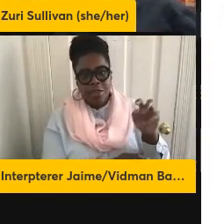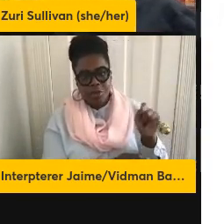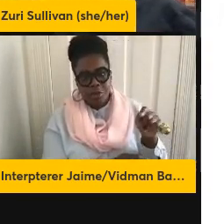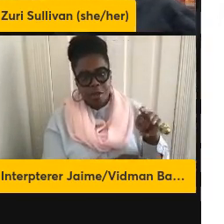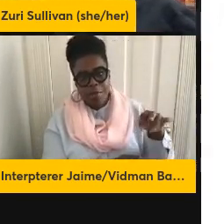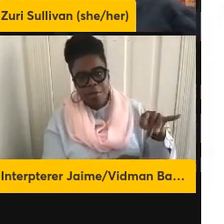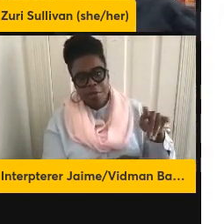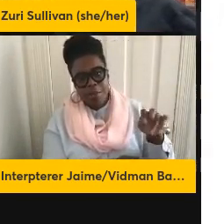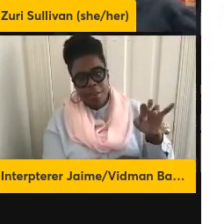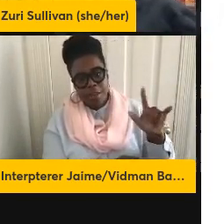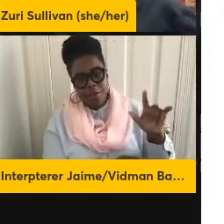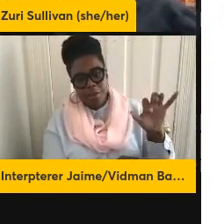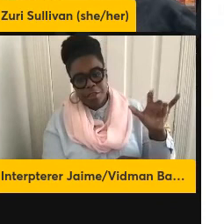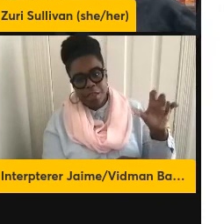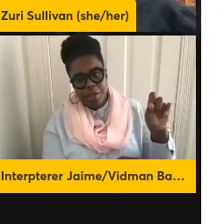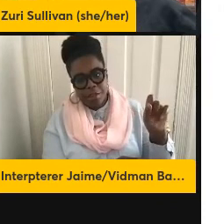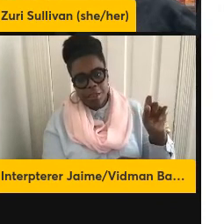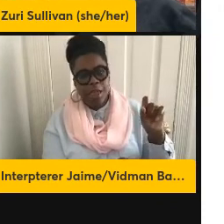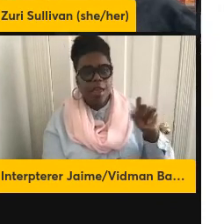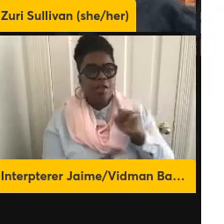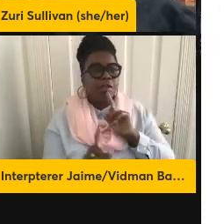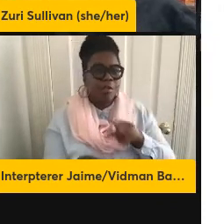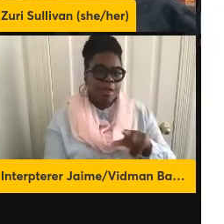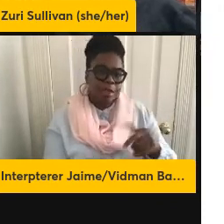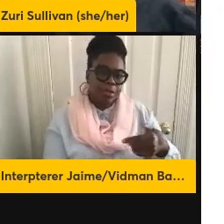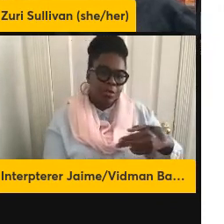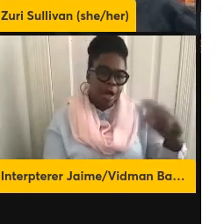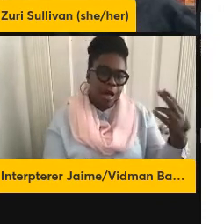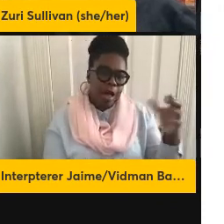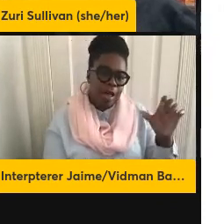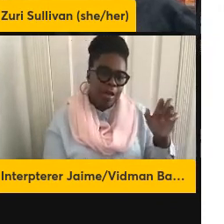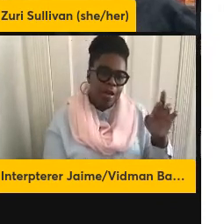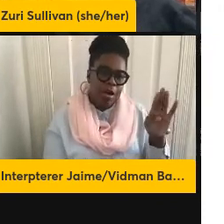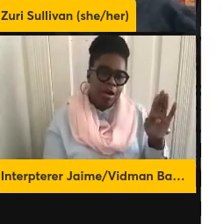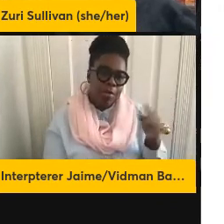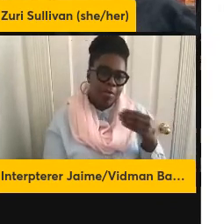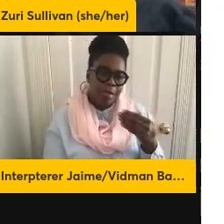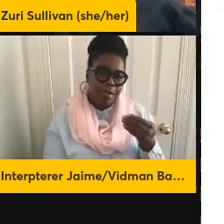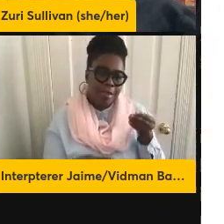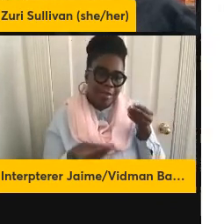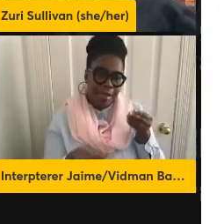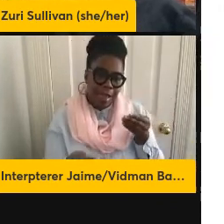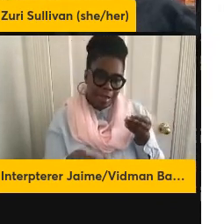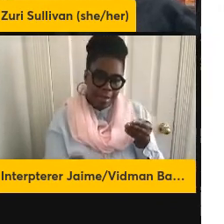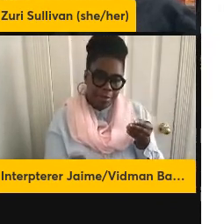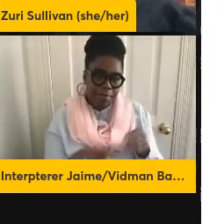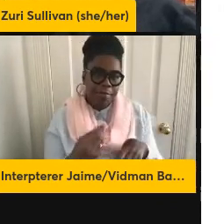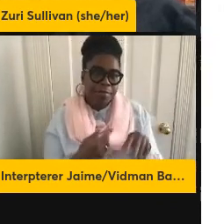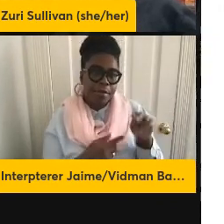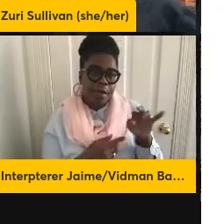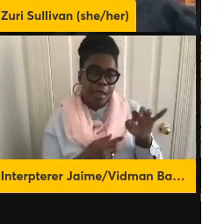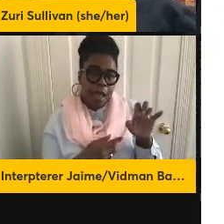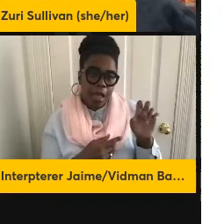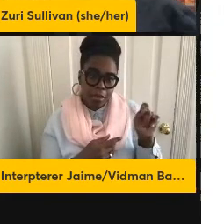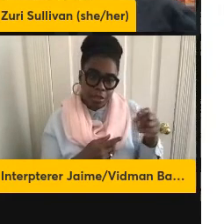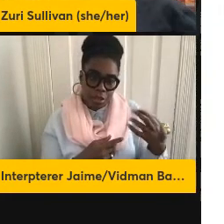in response to high carb diet. And so this led us to speculate that perhaps knotch and jagged might be the mechanism by which